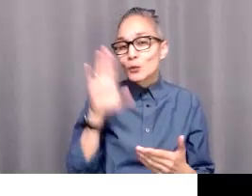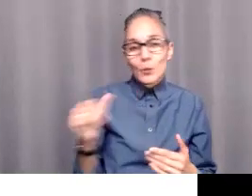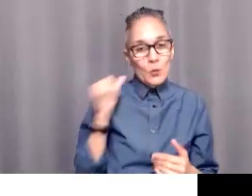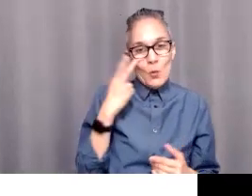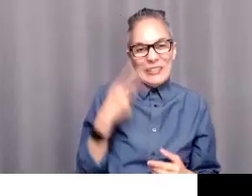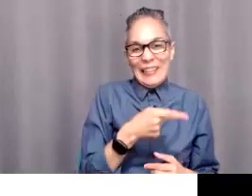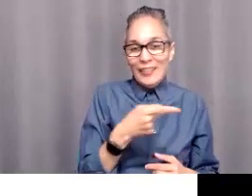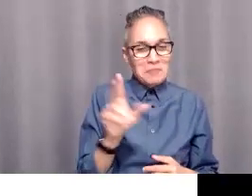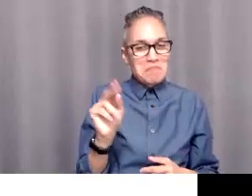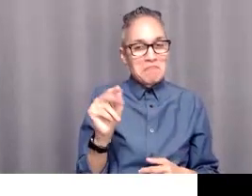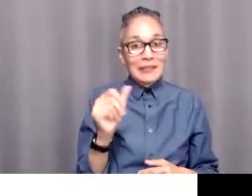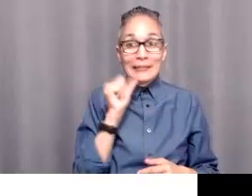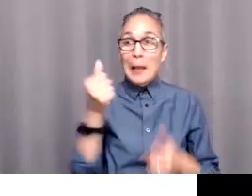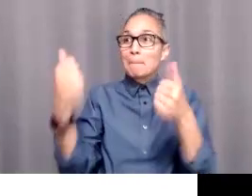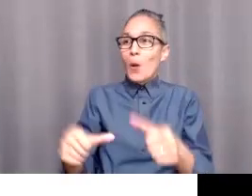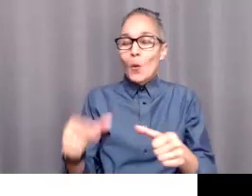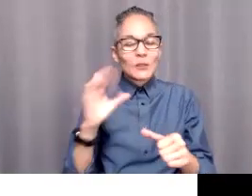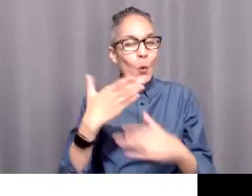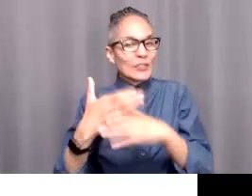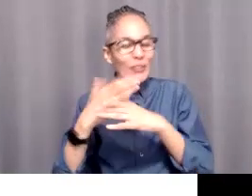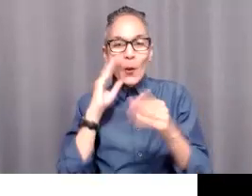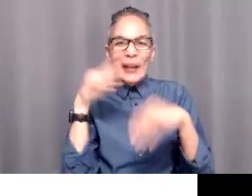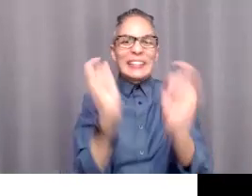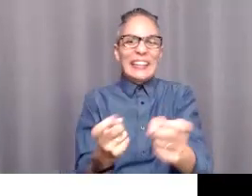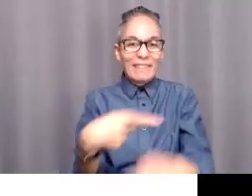You know, she wouldn't be giving the students this document.